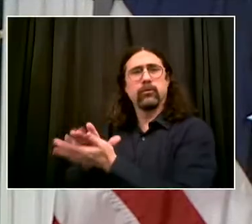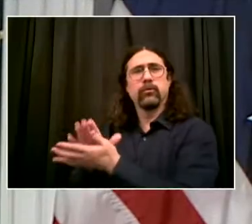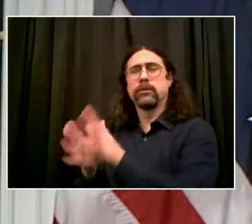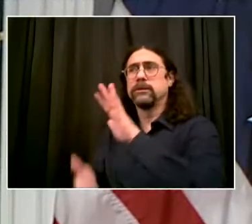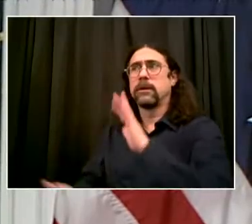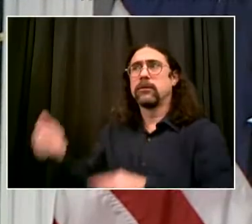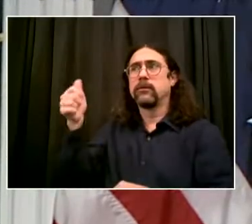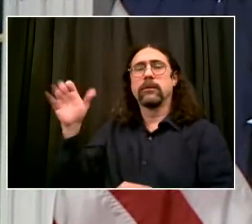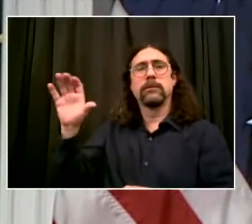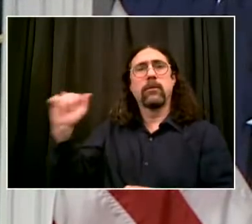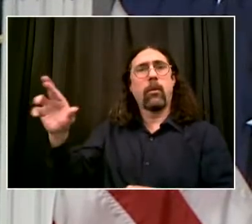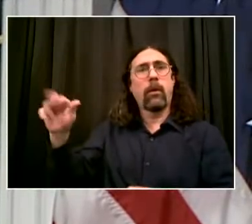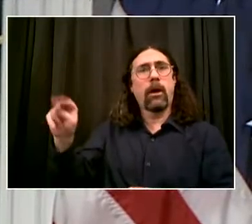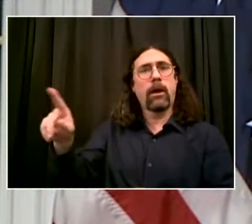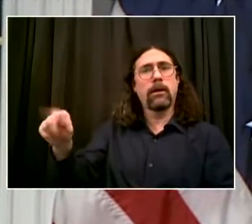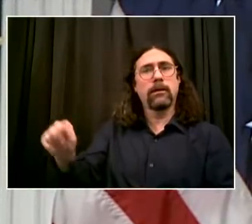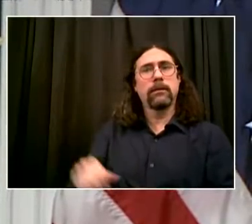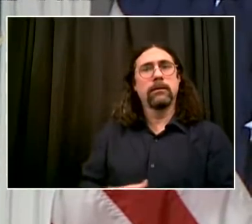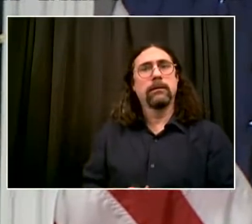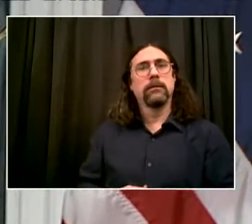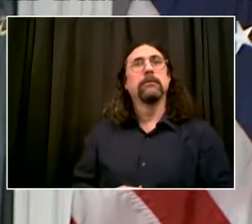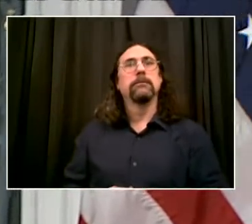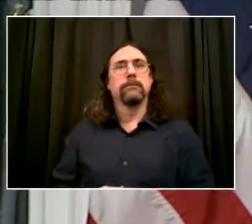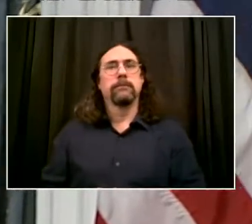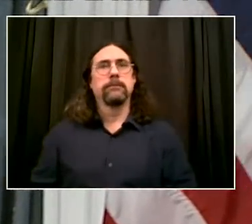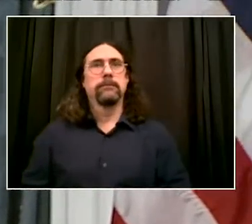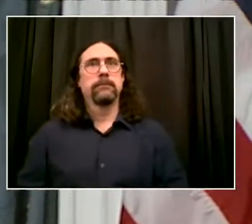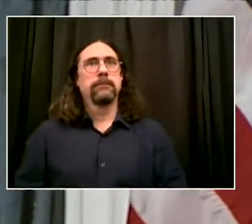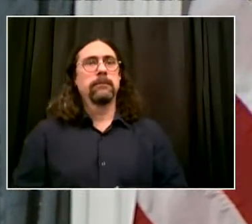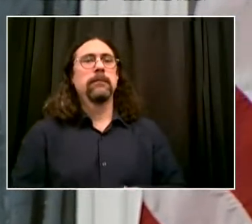AND THE YEARS THEY HAD, OUR CHANCELLOR RICHARD CARRANZA